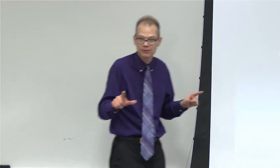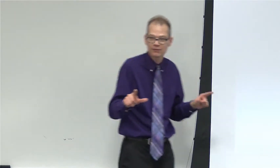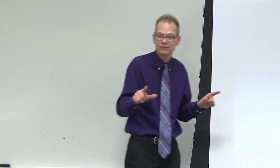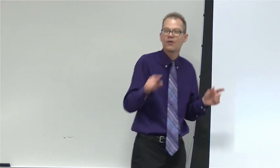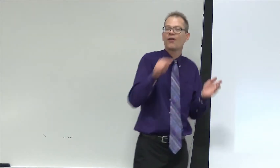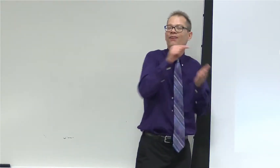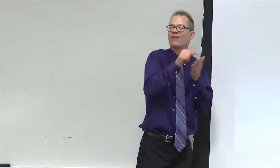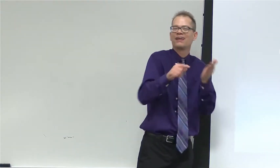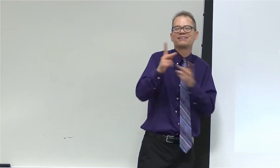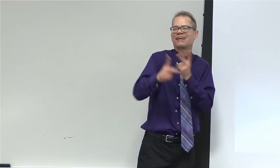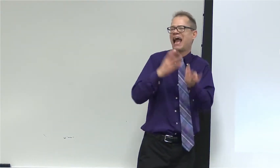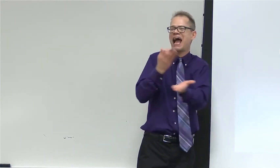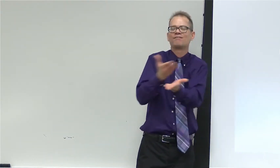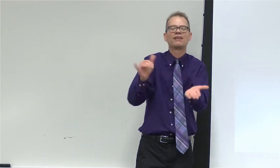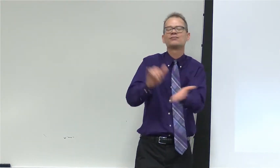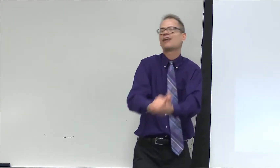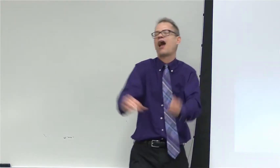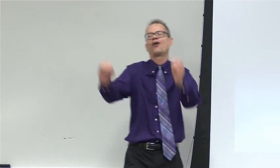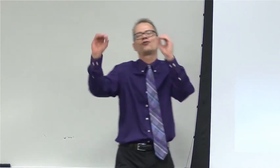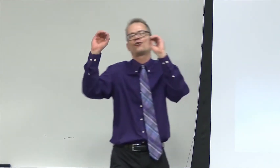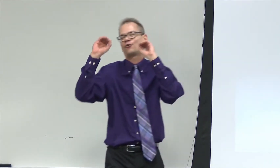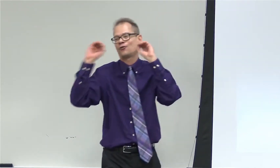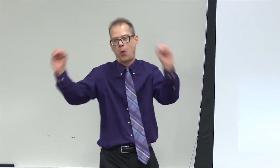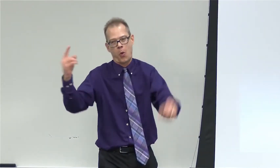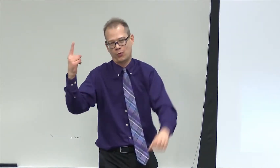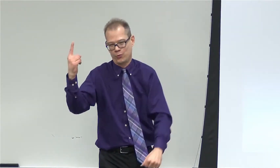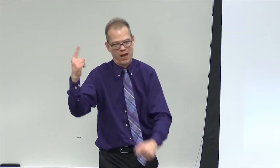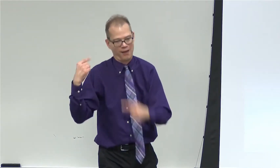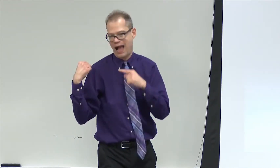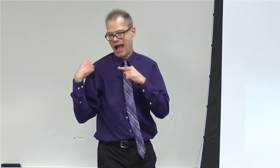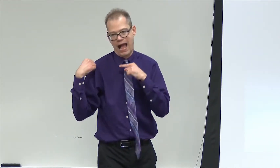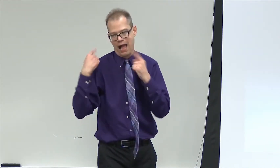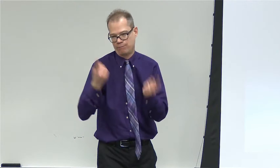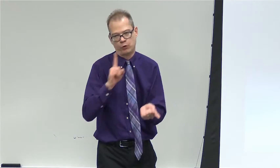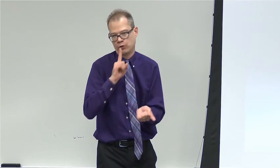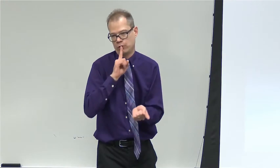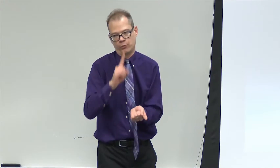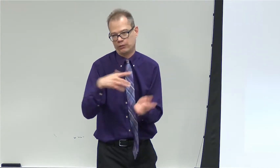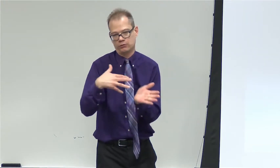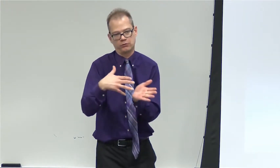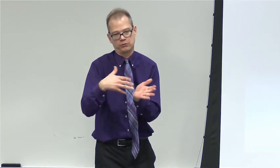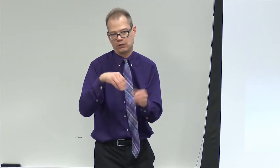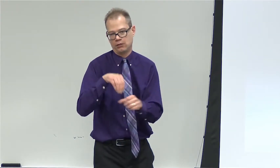These types of things no one had really been studying